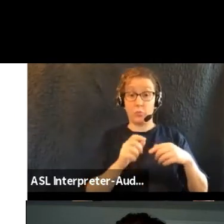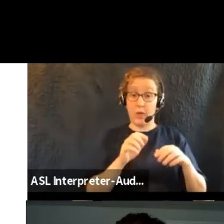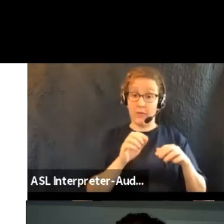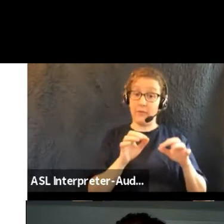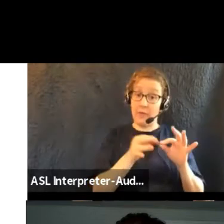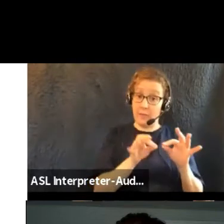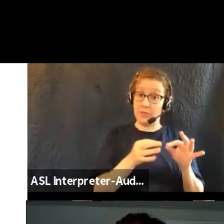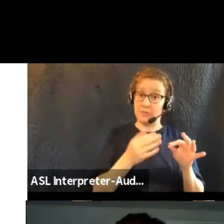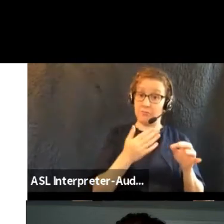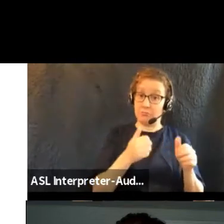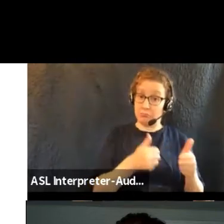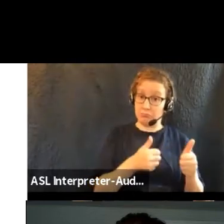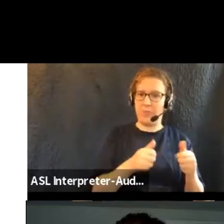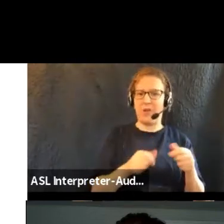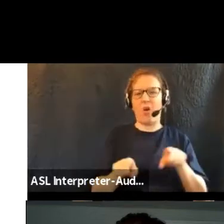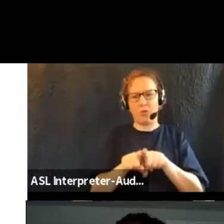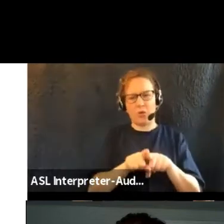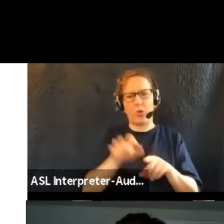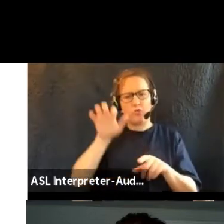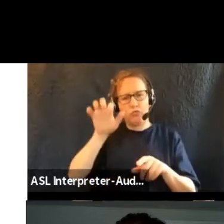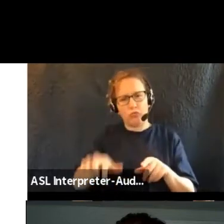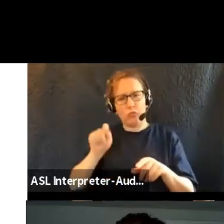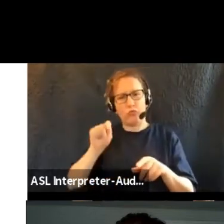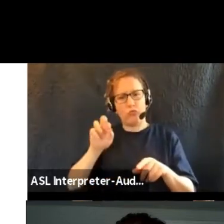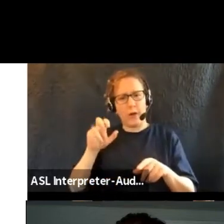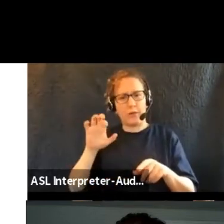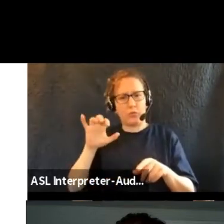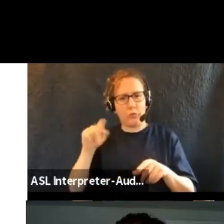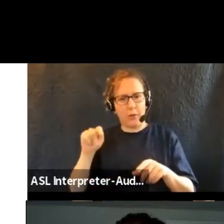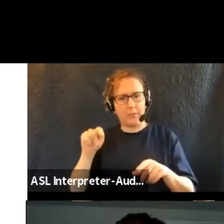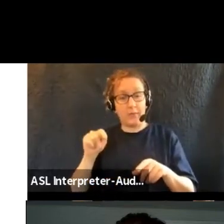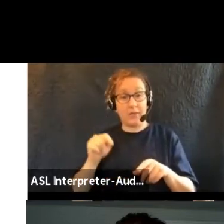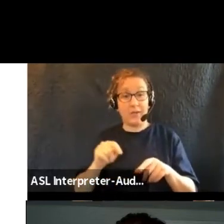You can download captions for YouTube and convert them to Word so they can be accessed